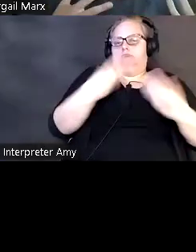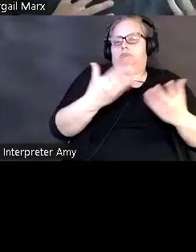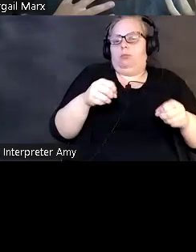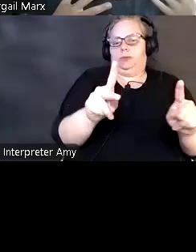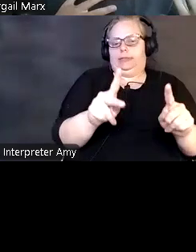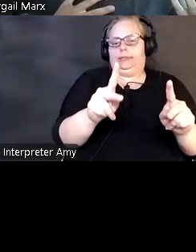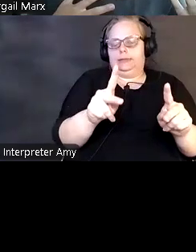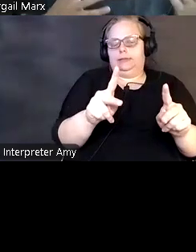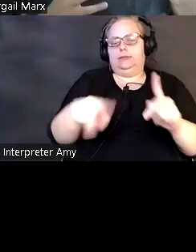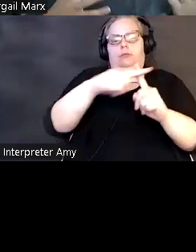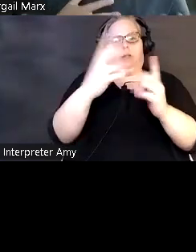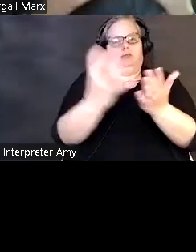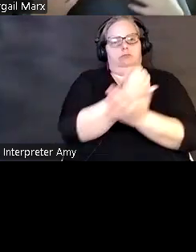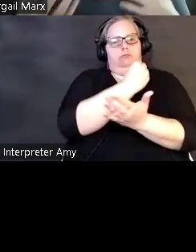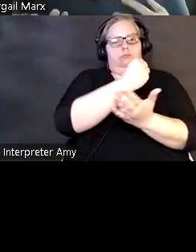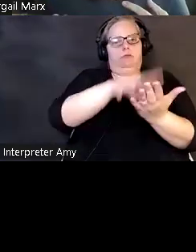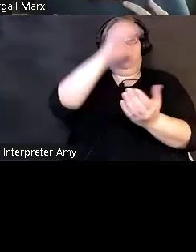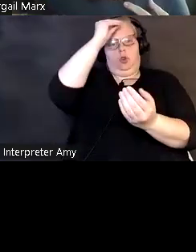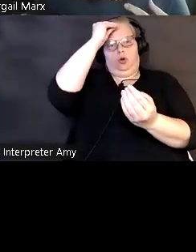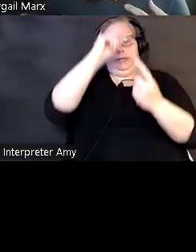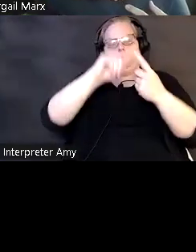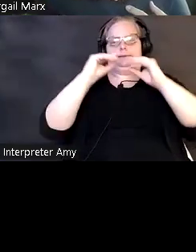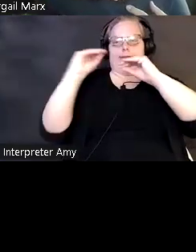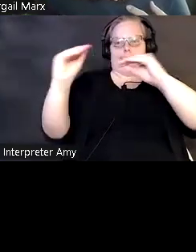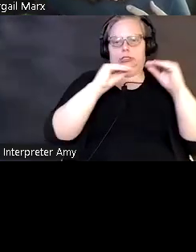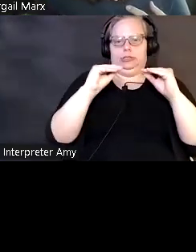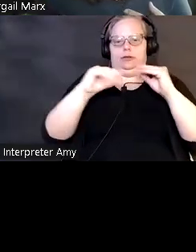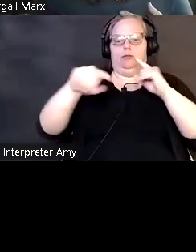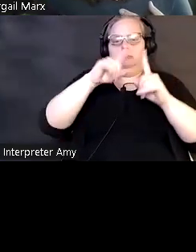learning and teaching, as well as assessing and looking for growth.